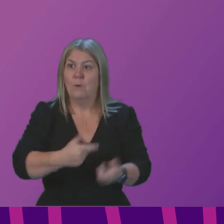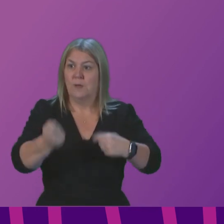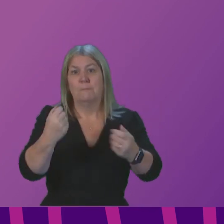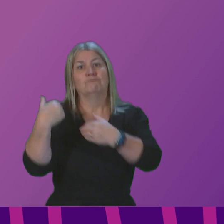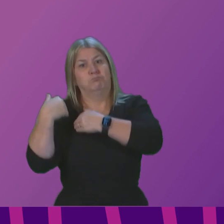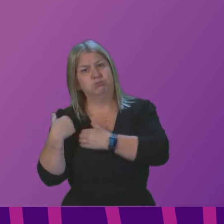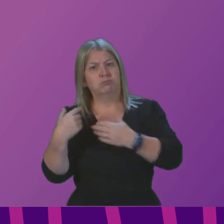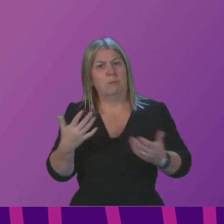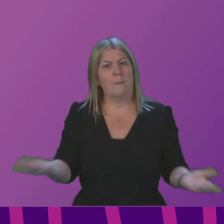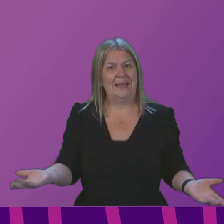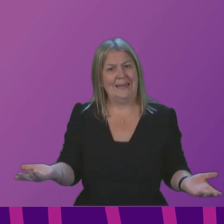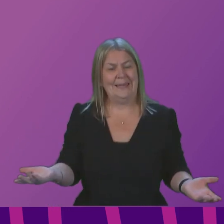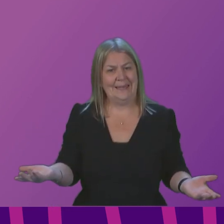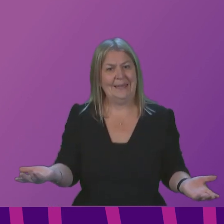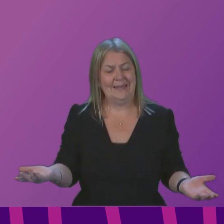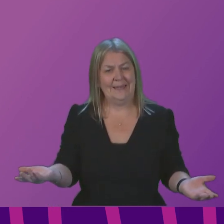to account?